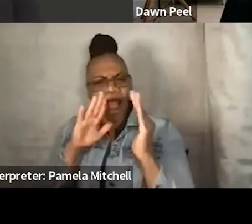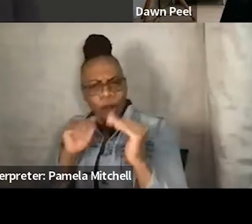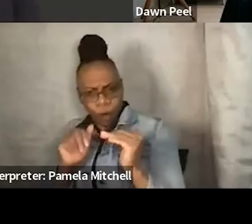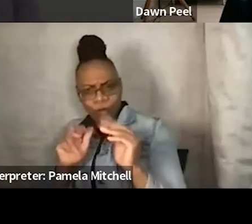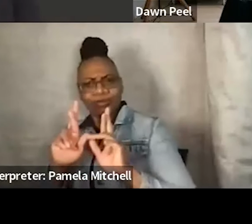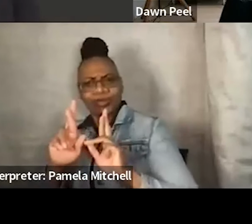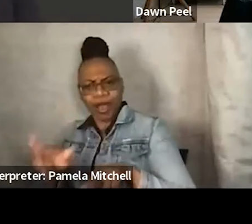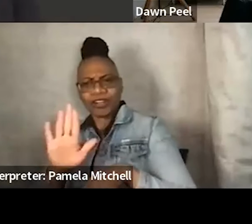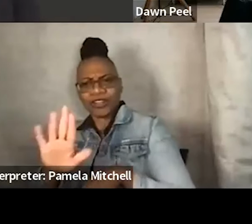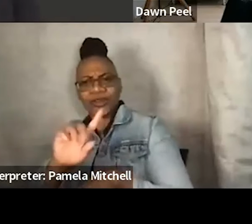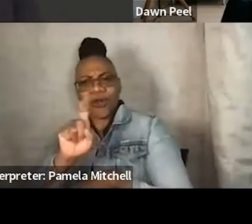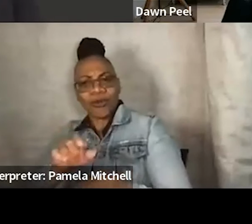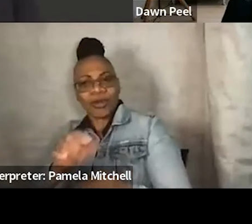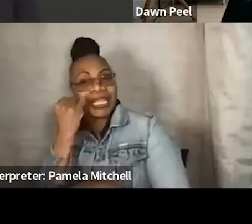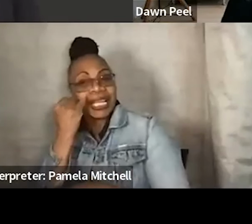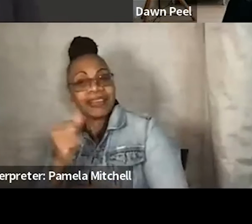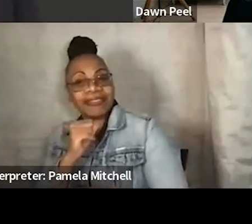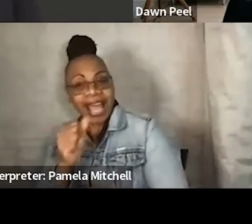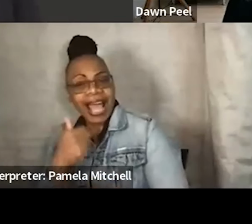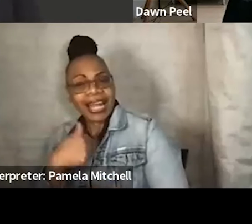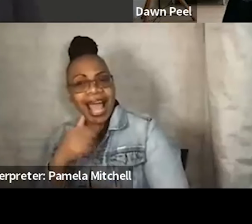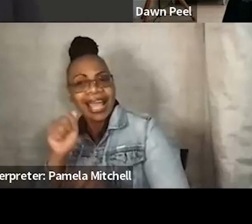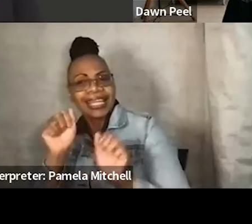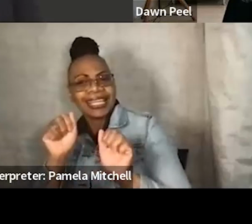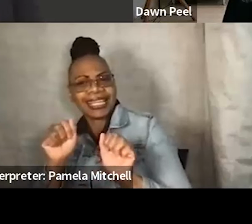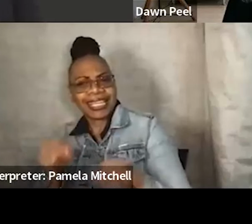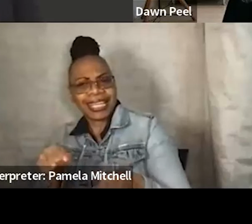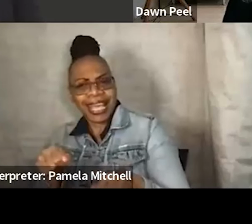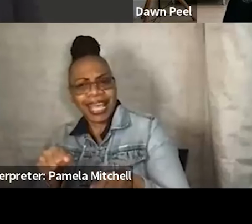If not, I can take another stab at it.